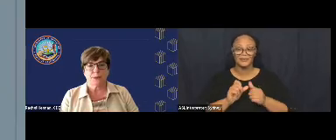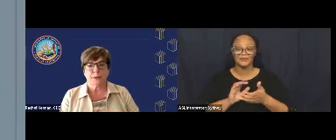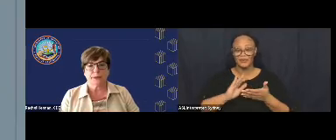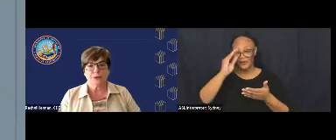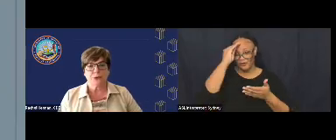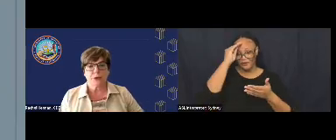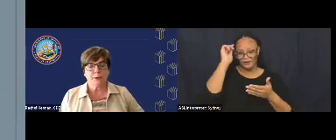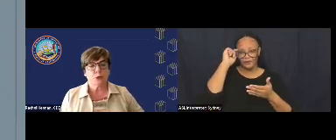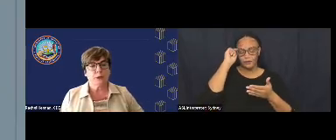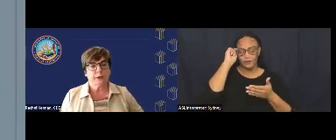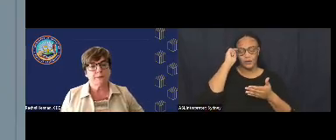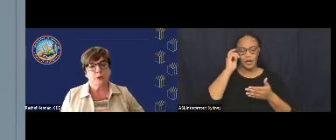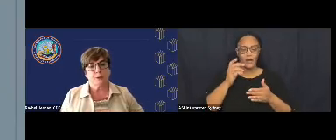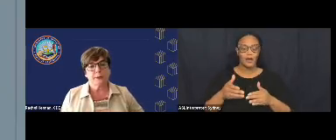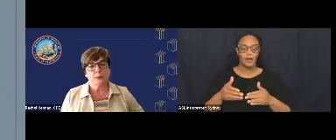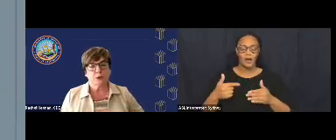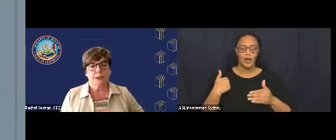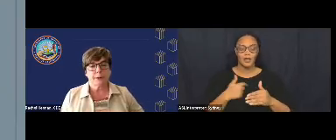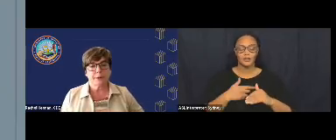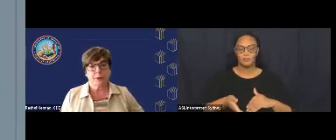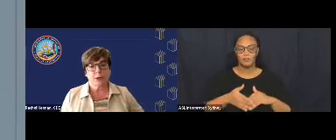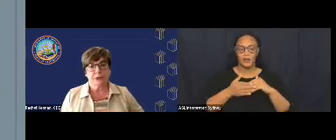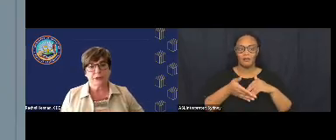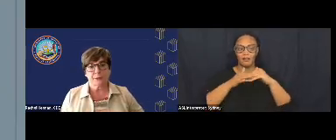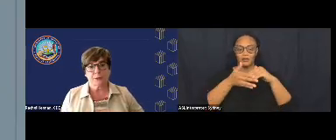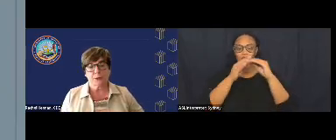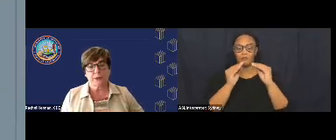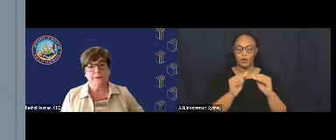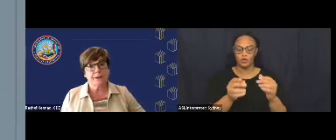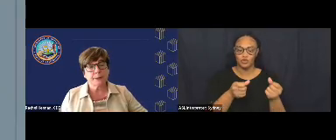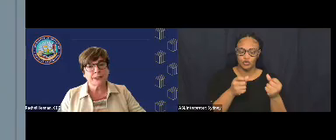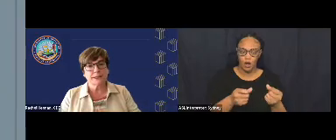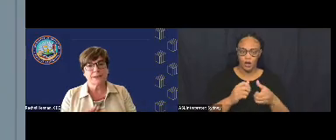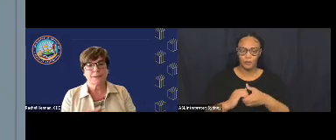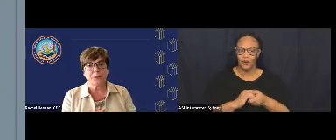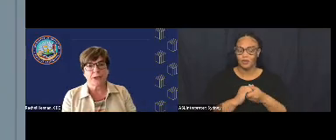as we build stronger, more informed, and more collaborative partnerships between our families,